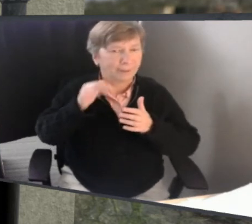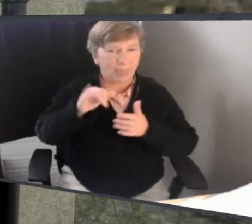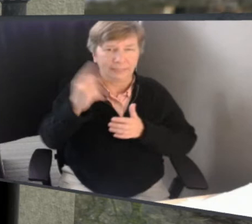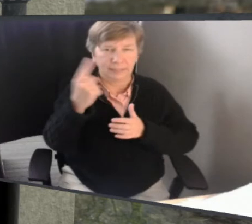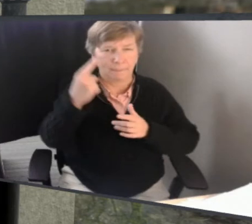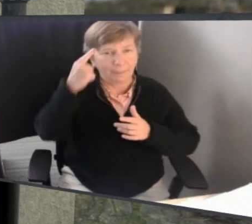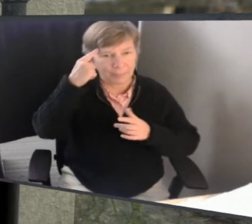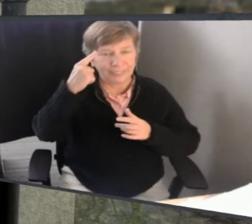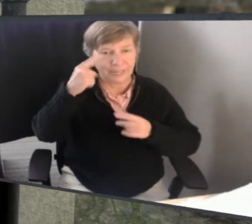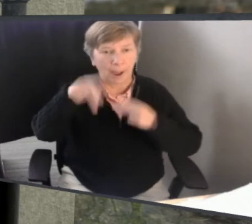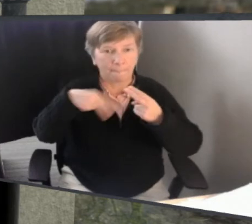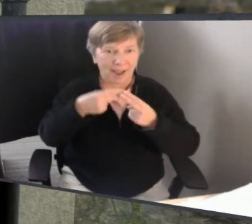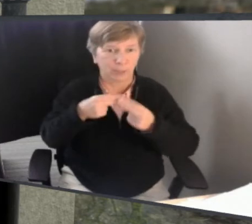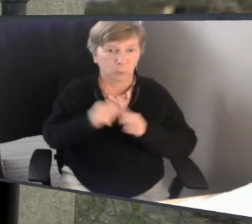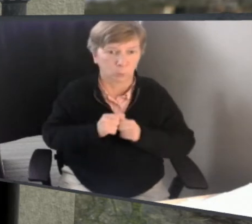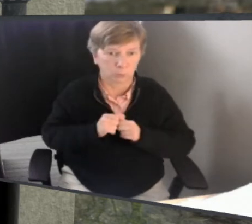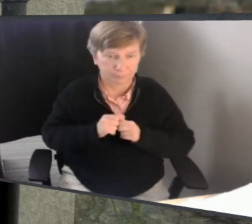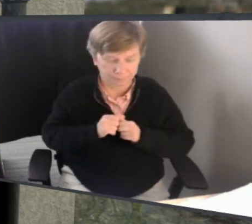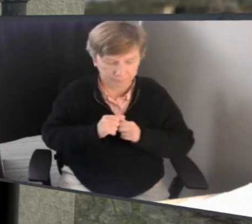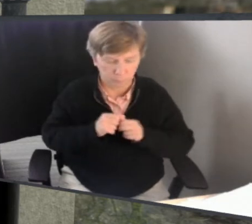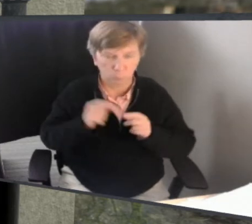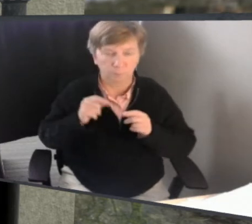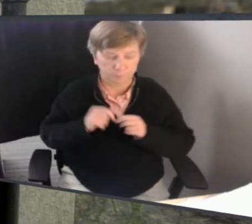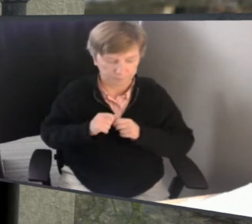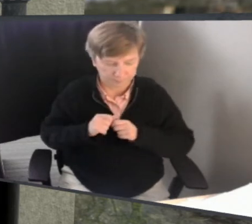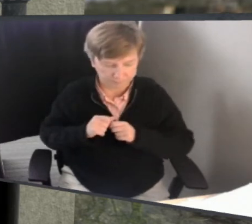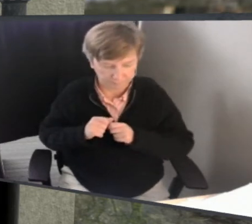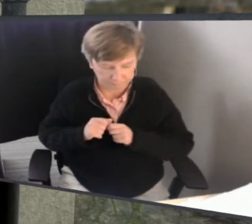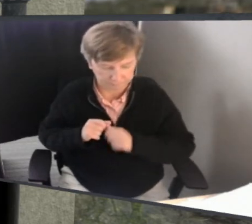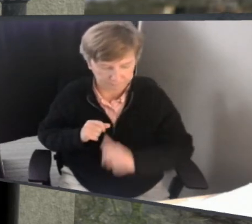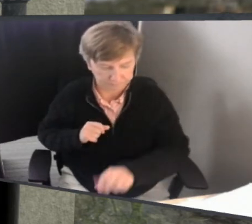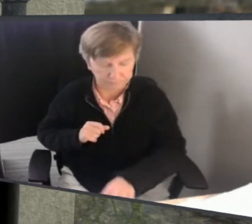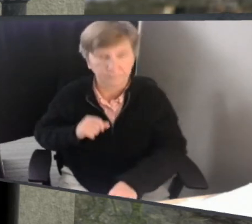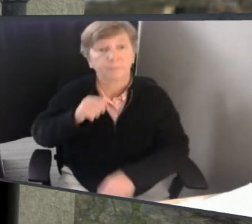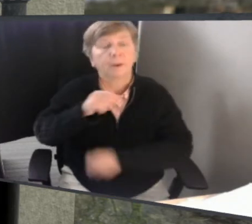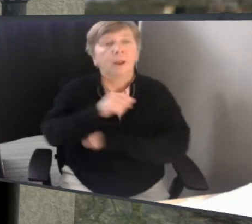interpreter to become acclimated to this type of space. And that's very important to think about.